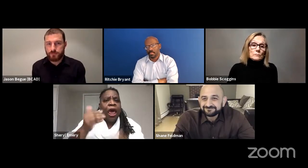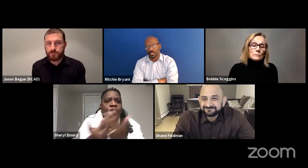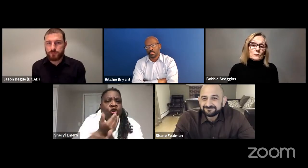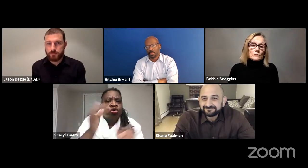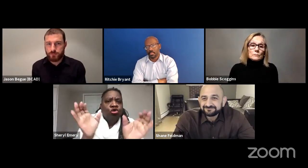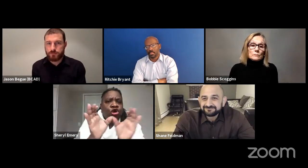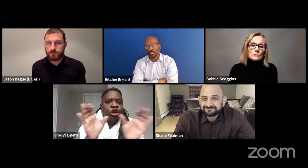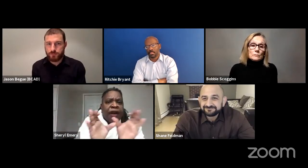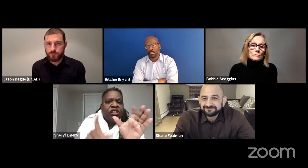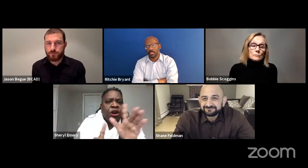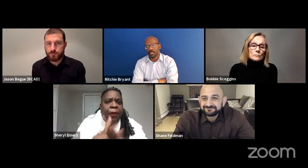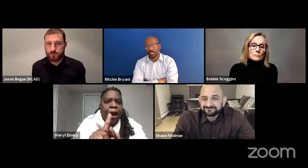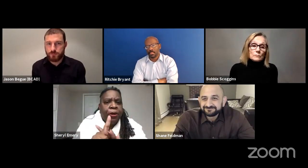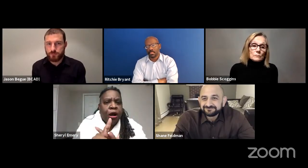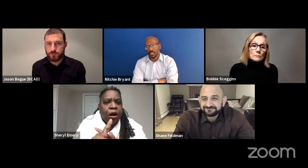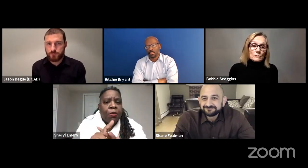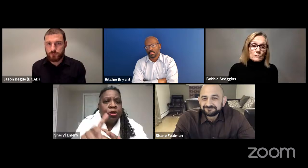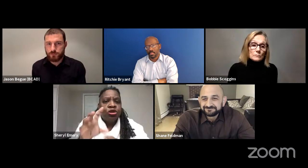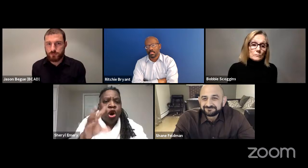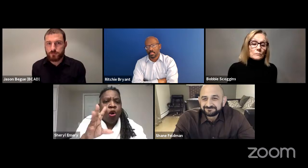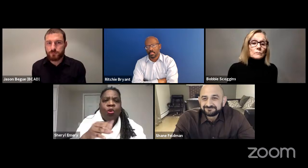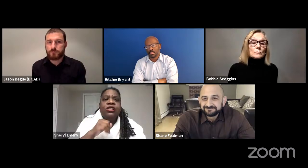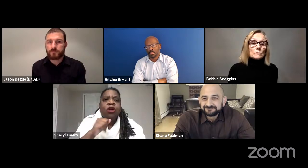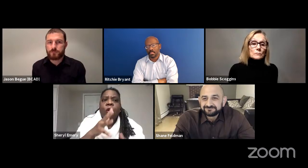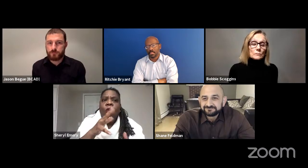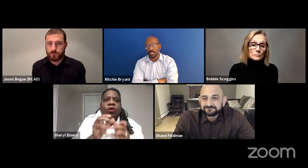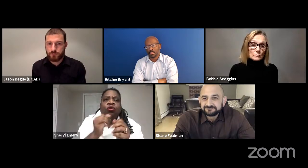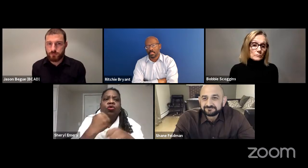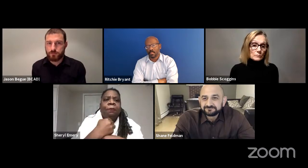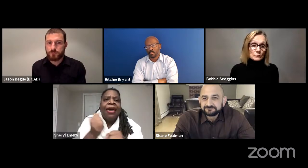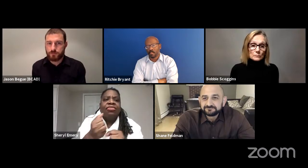then you would ‑‑ you may not be able to accept that because your law would be too